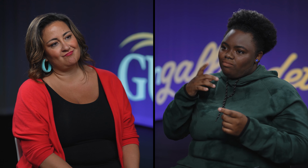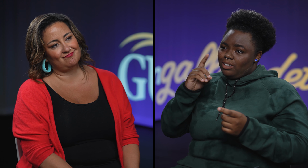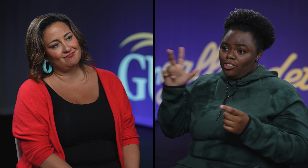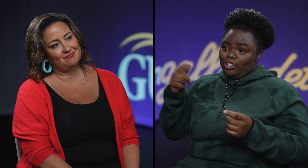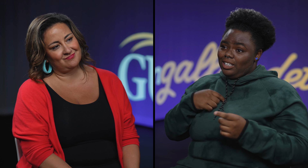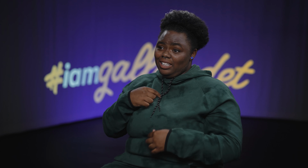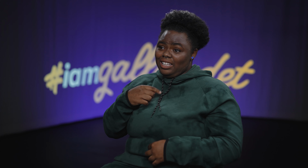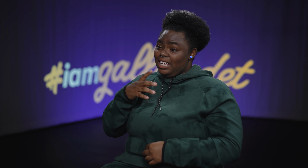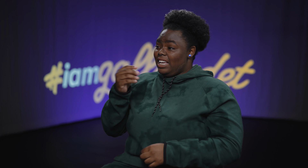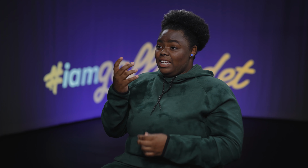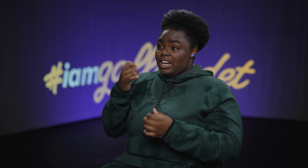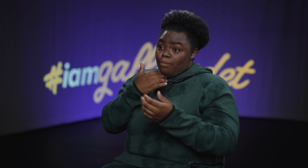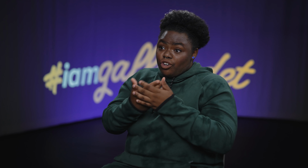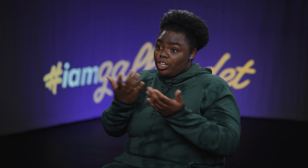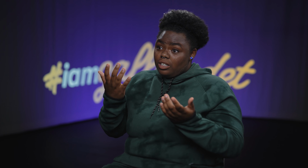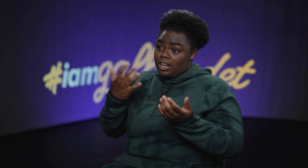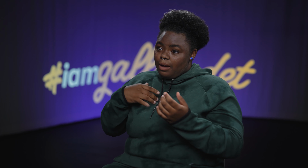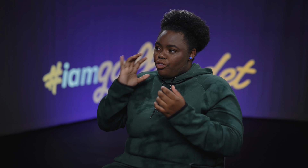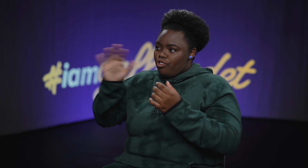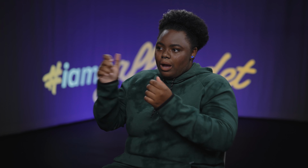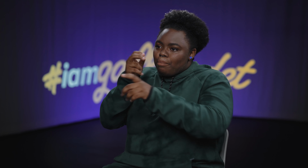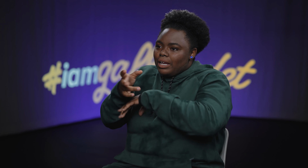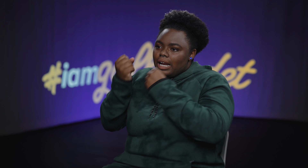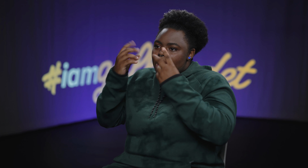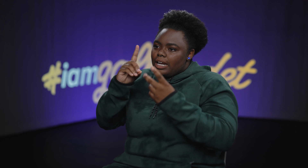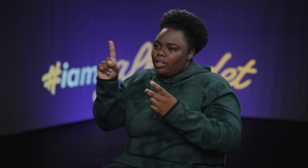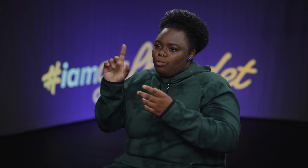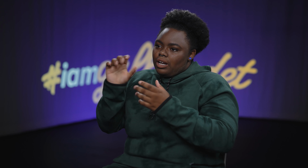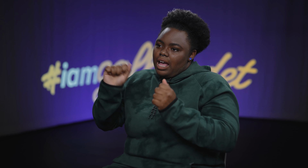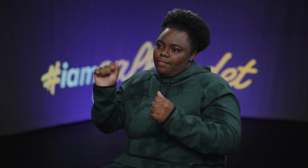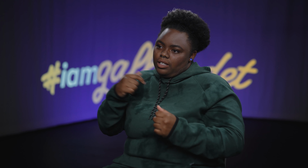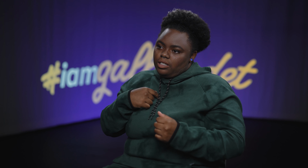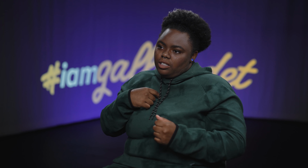I’m at a D3 school and I’m good, I’ve beaten a lot of D1 athletes.